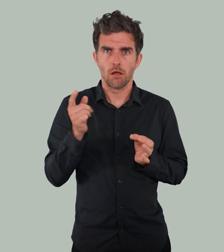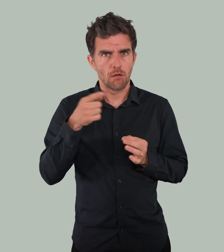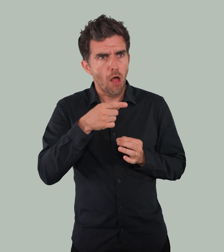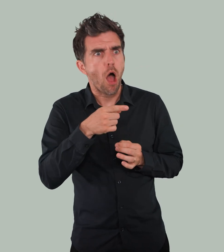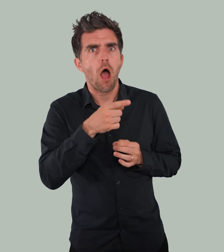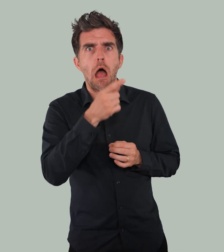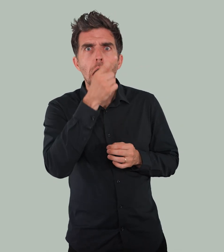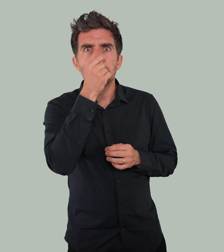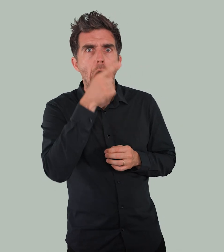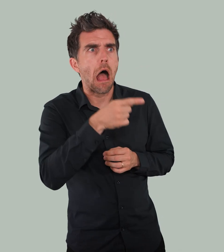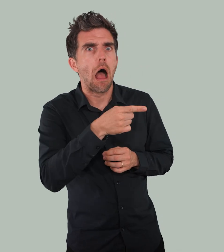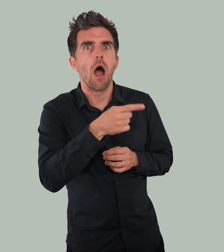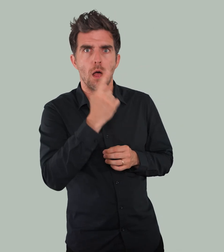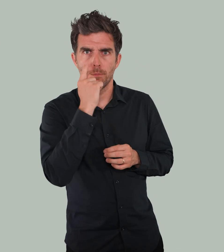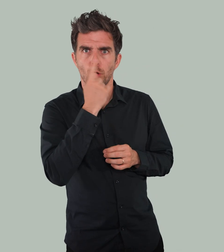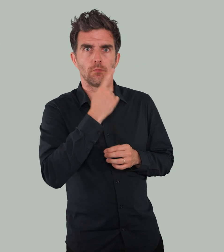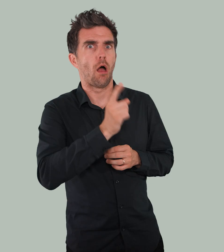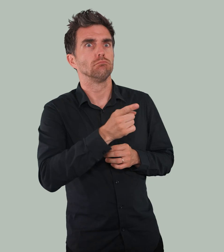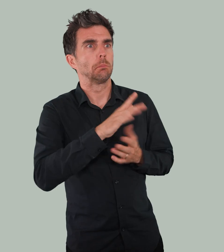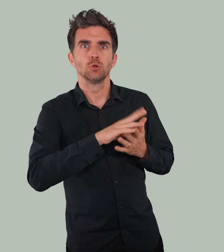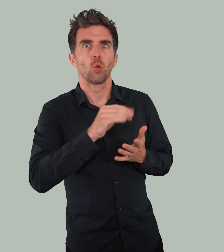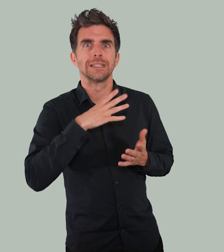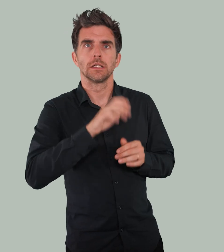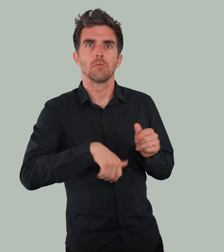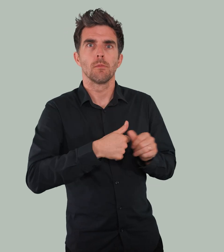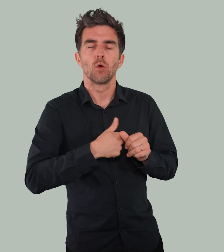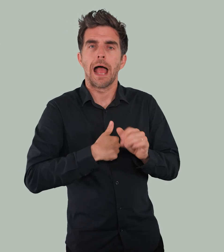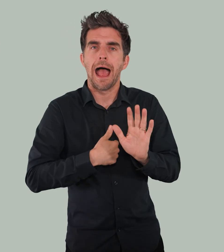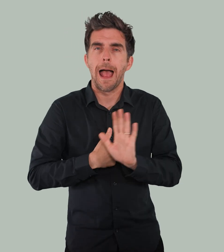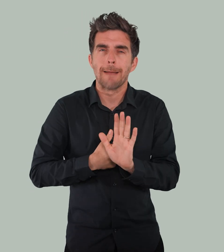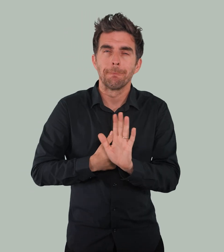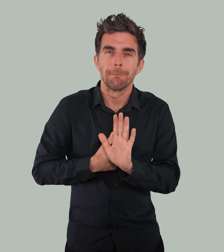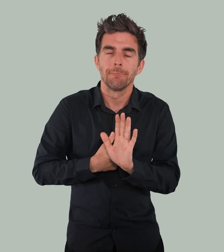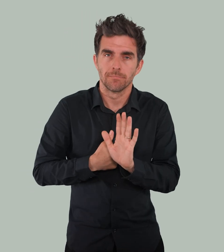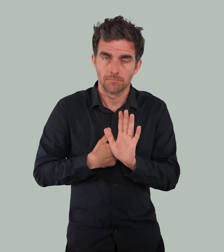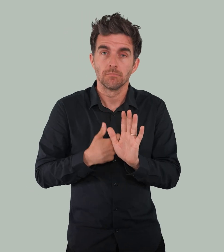taken as evidence that they are able to manage without support.